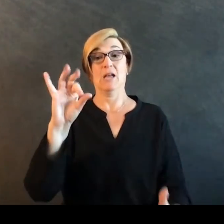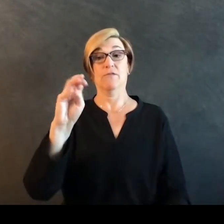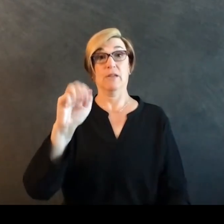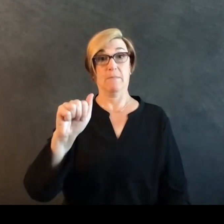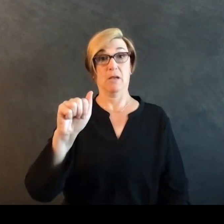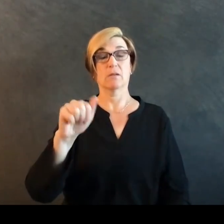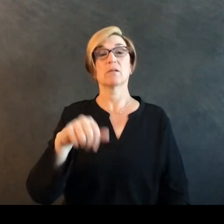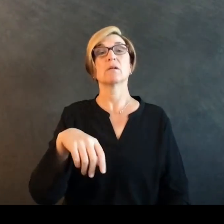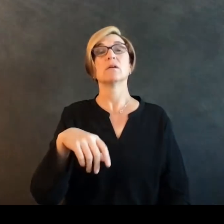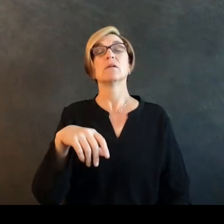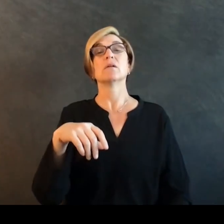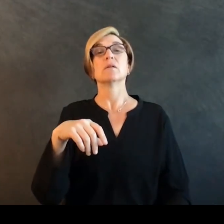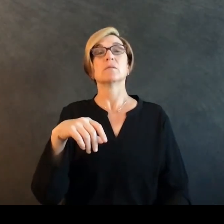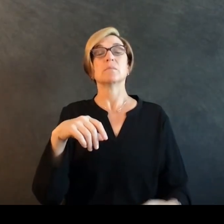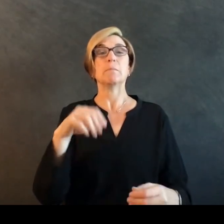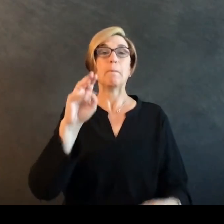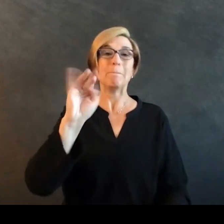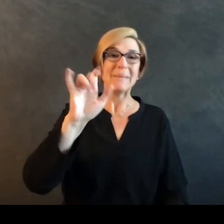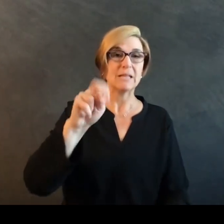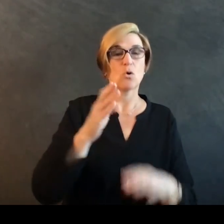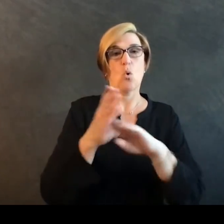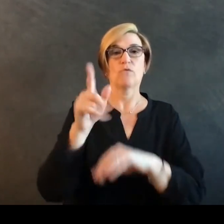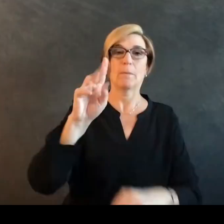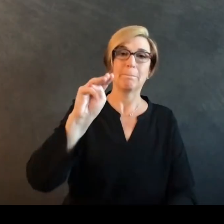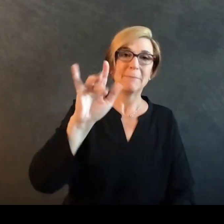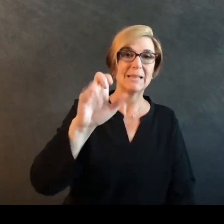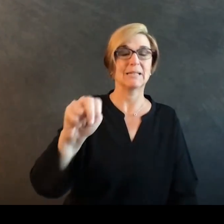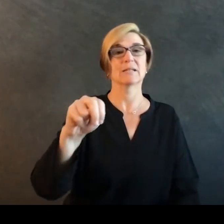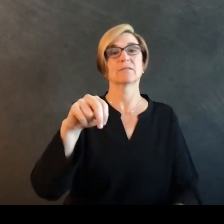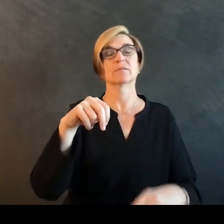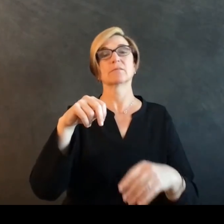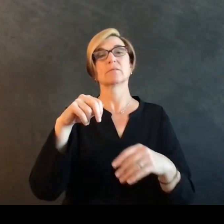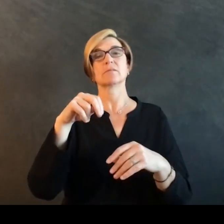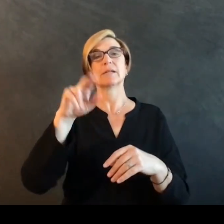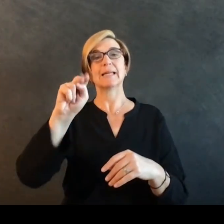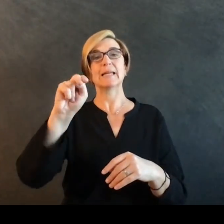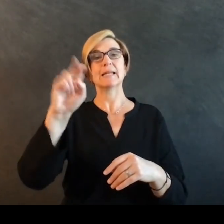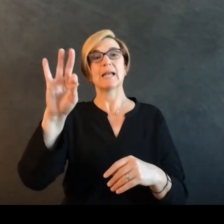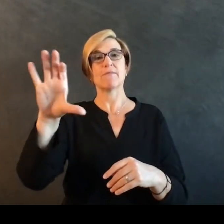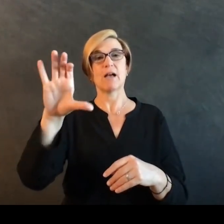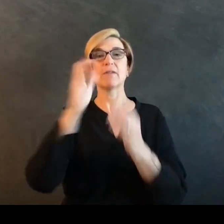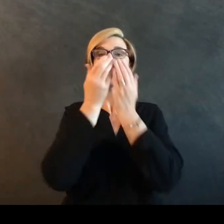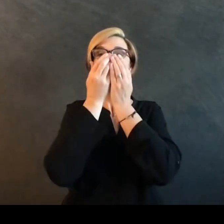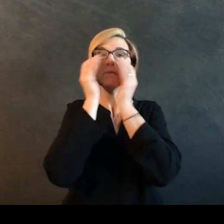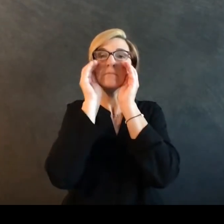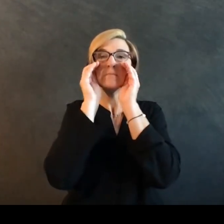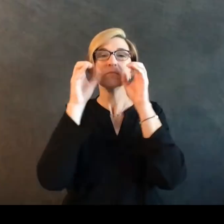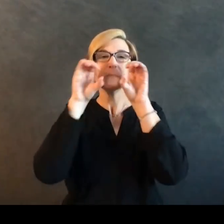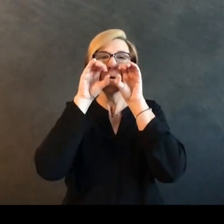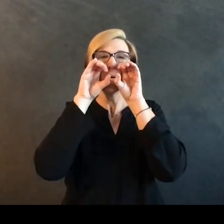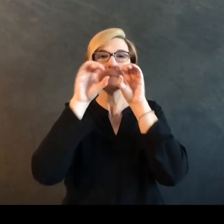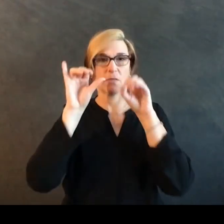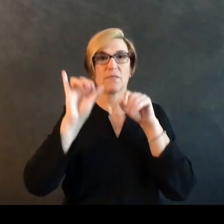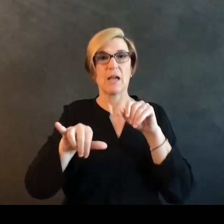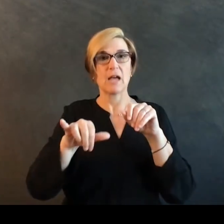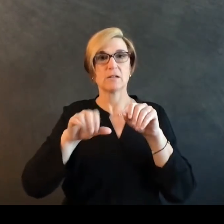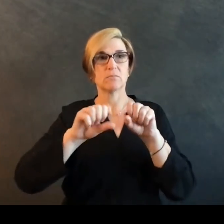respirators and it's think of that 4 million 4 million don't forget we're a